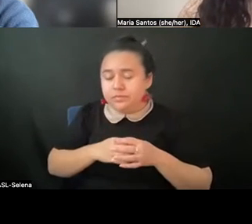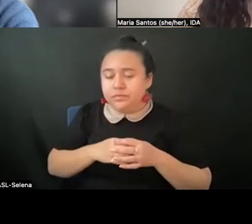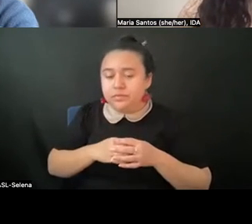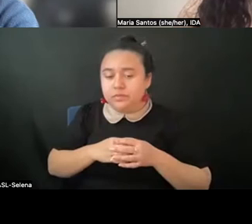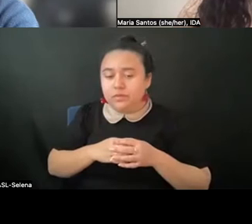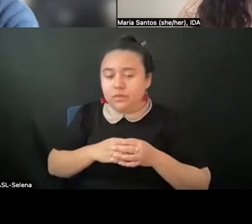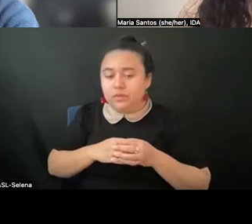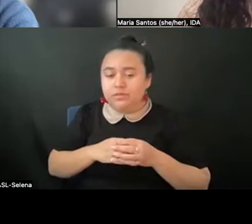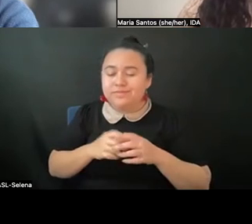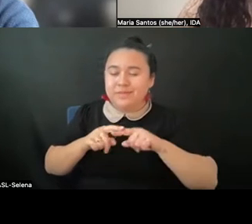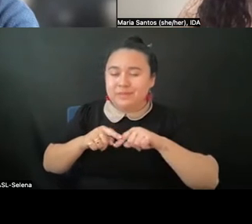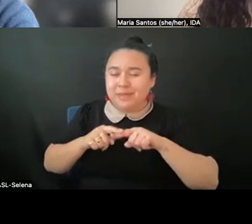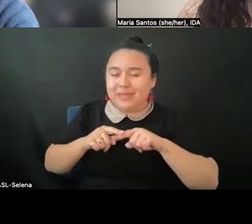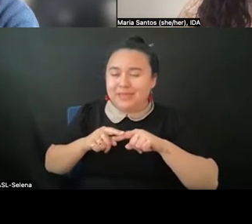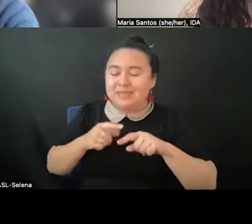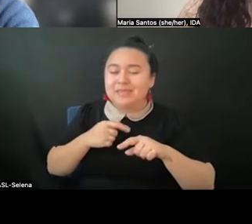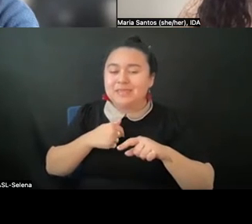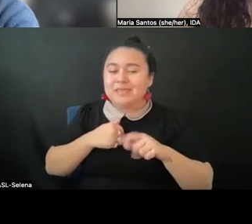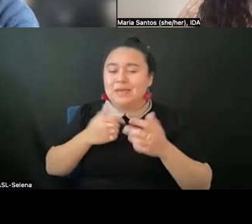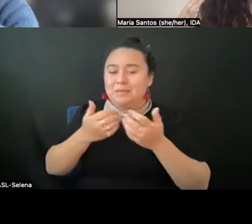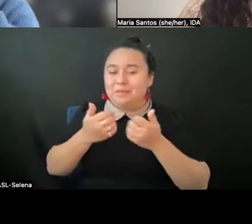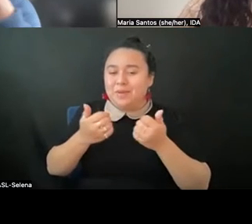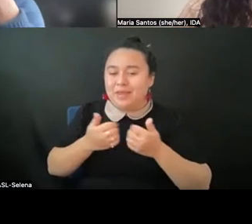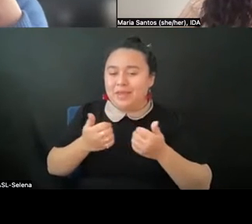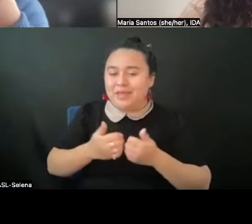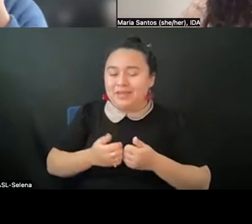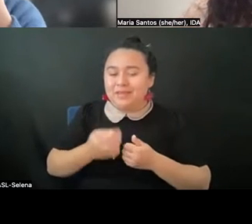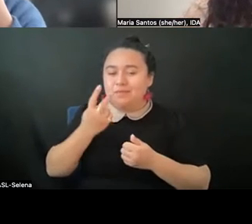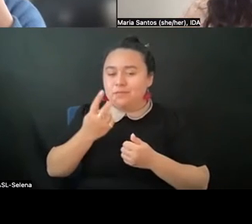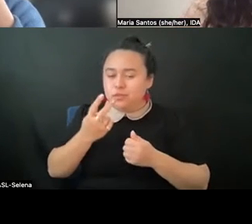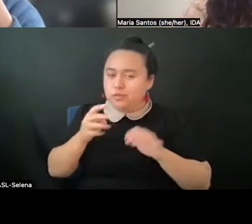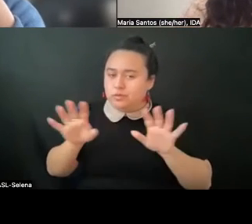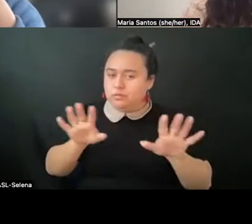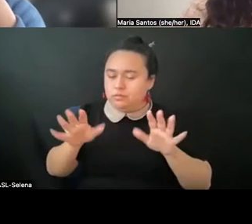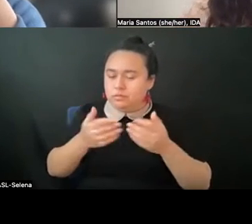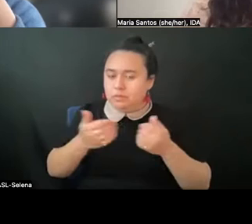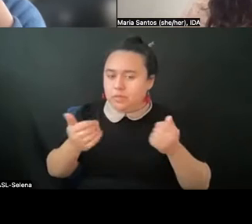It kind of depends. I'm breaking that up into two different threads. There's a way that you can use interview, right.